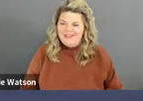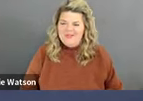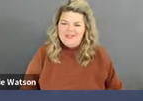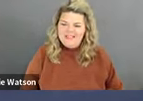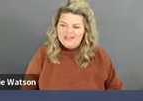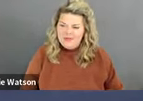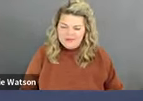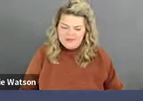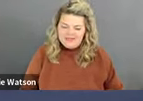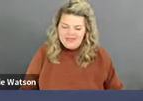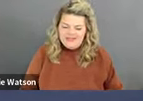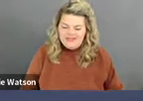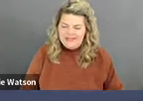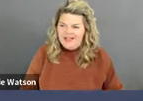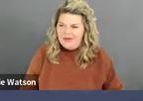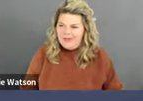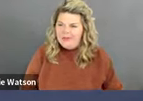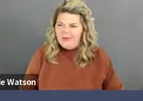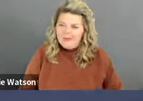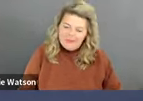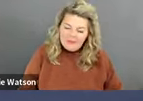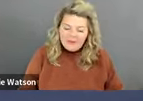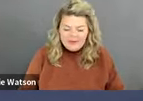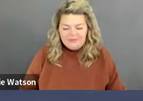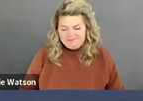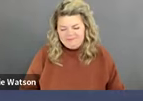so we're excited to be able to present to you today a little bit about what we do.